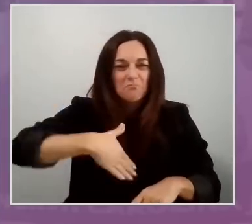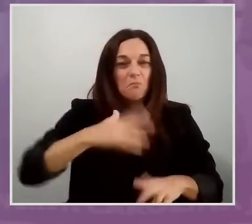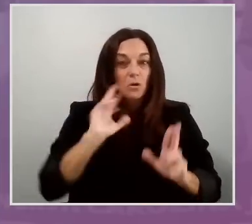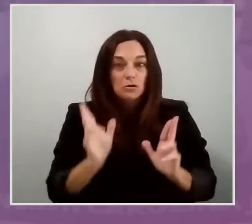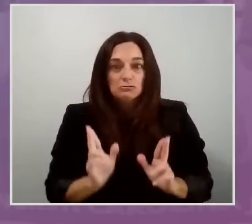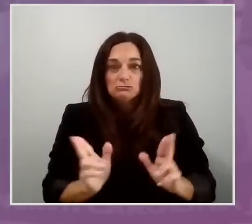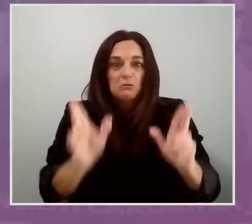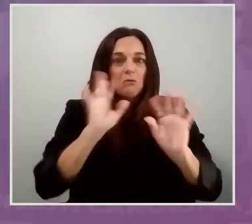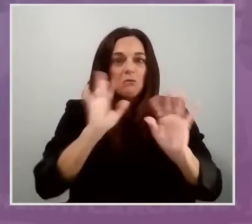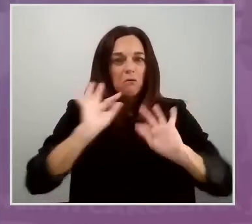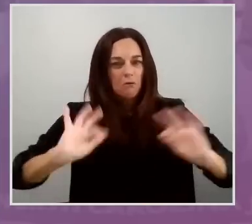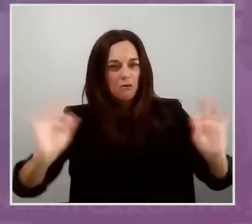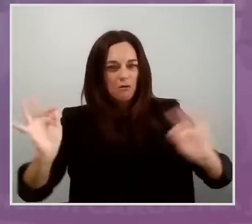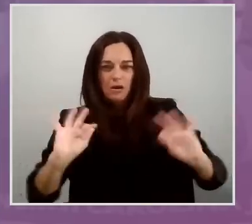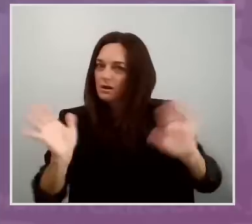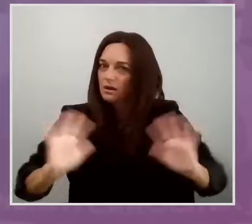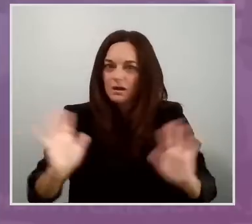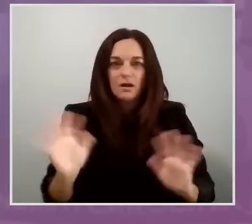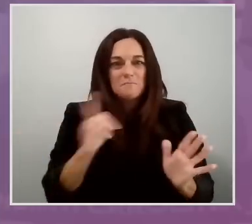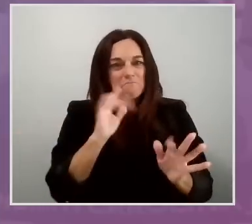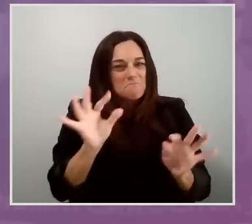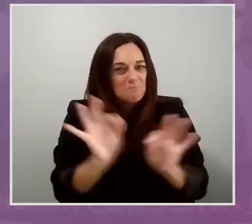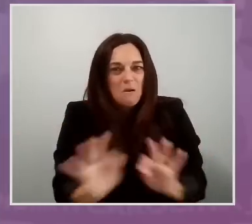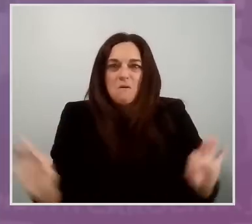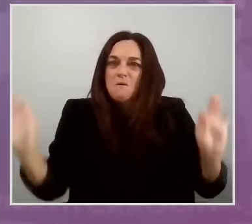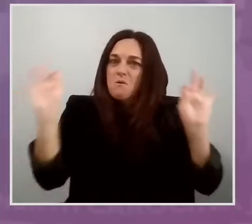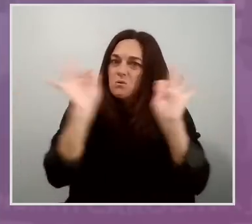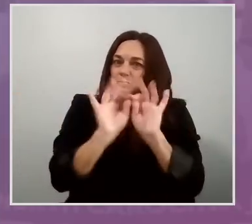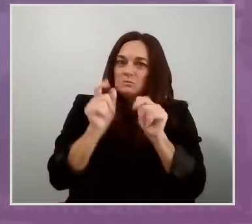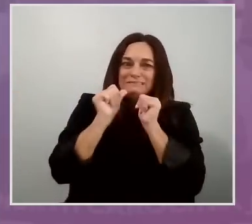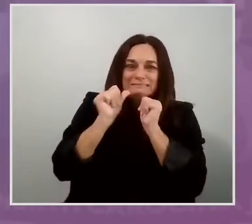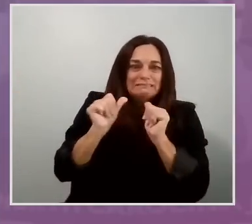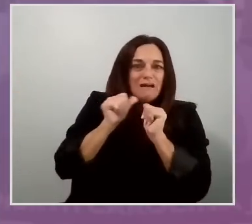TO OVERLOOK THE URGENCY, IT